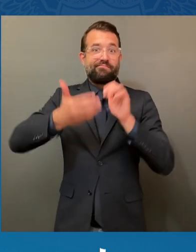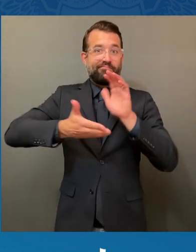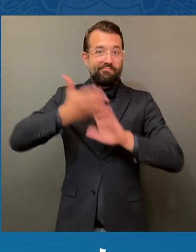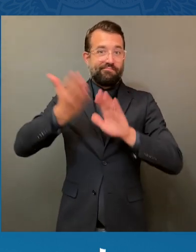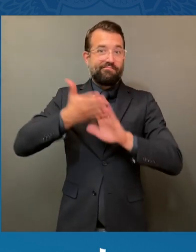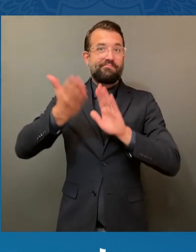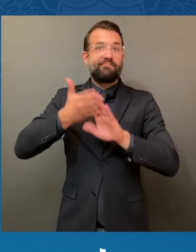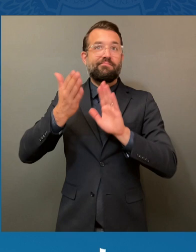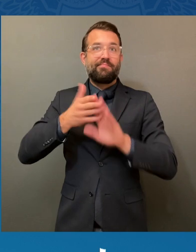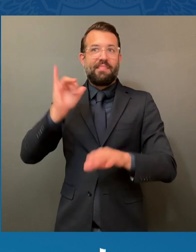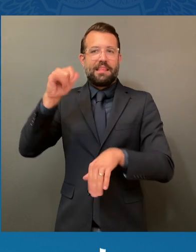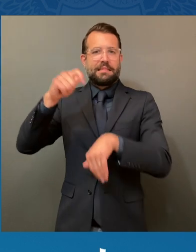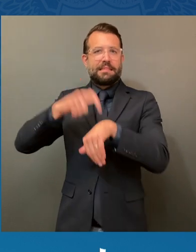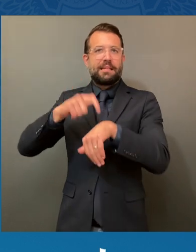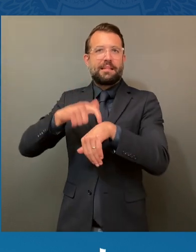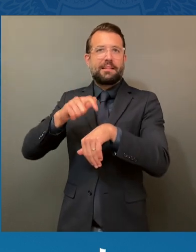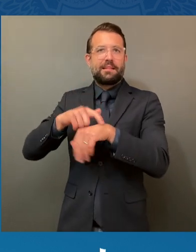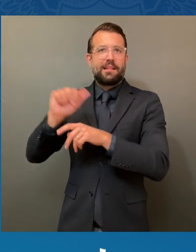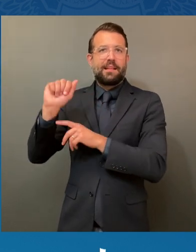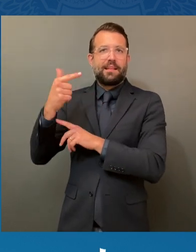and our dear and departed friend, Beau Biden.